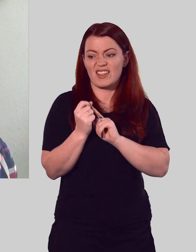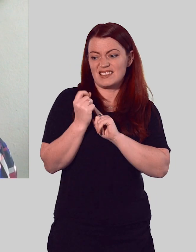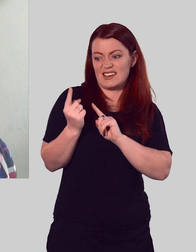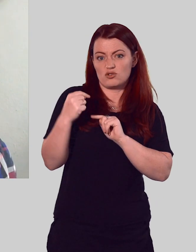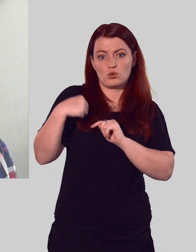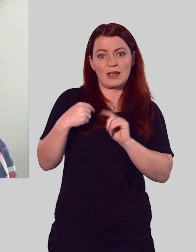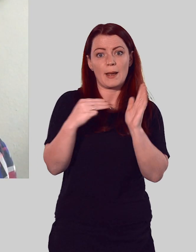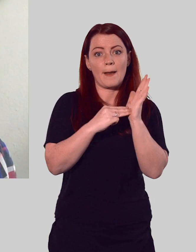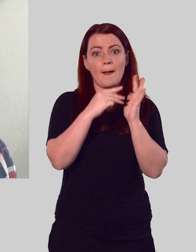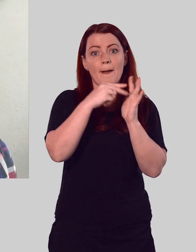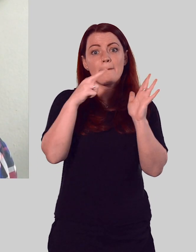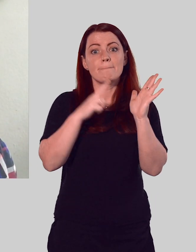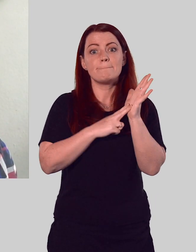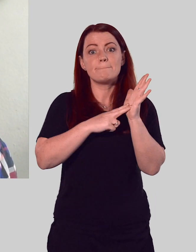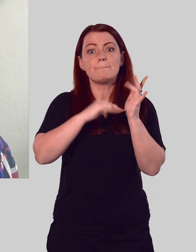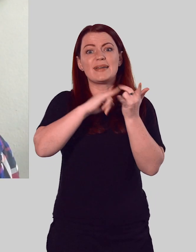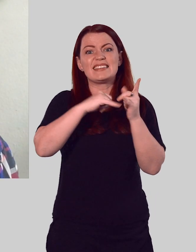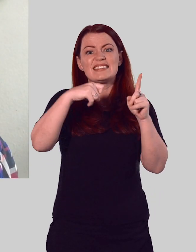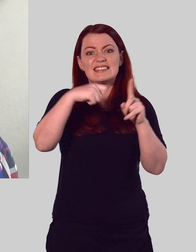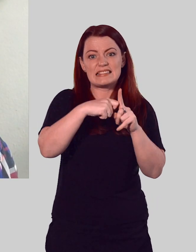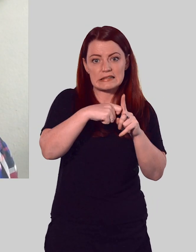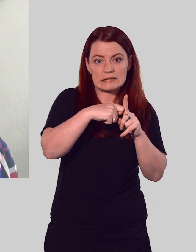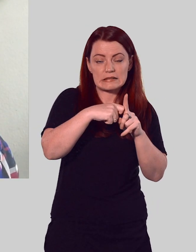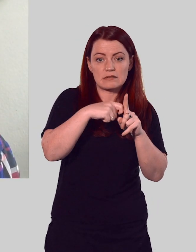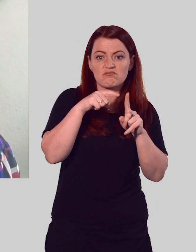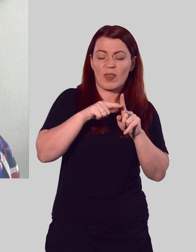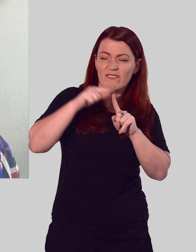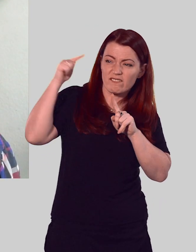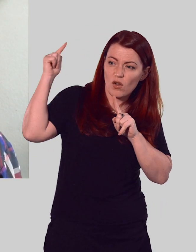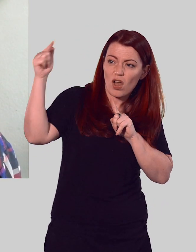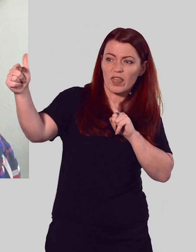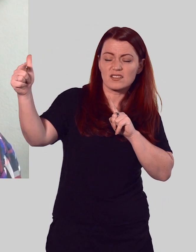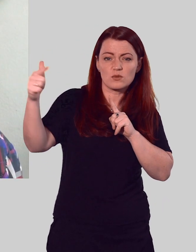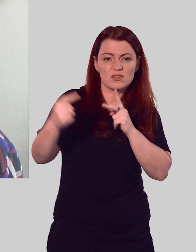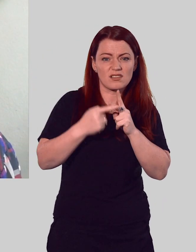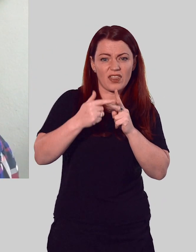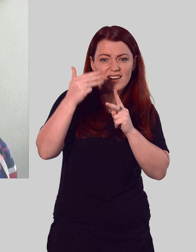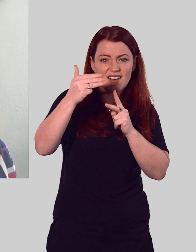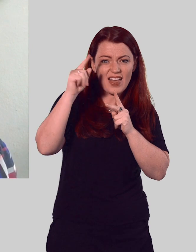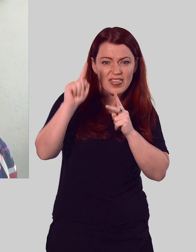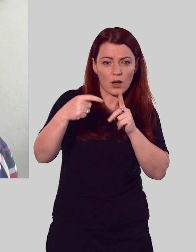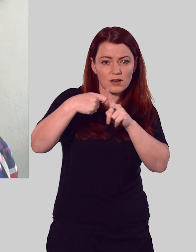3,000 kilometres away, the furthest being another 9,000 kilometres away, just north